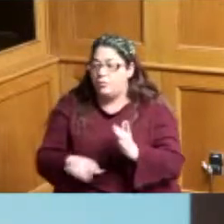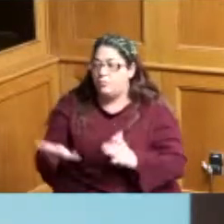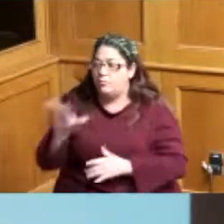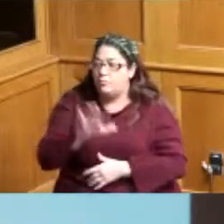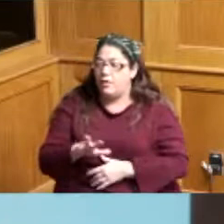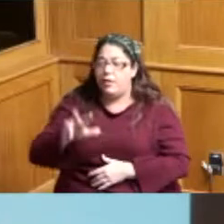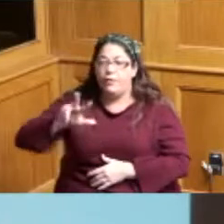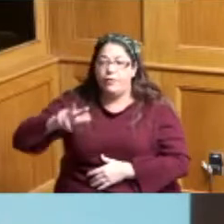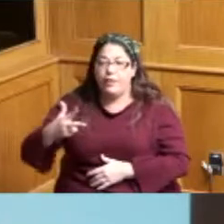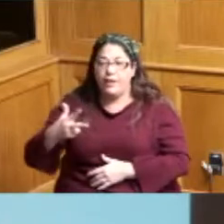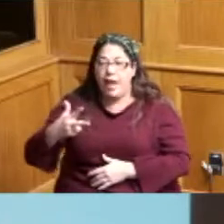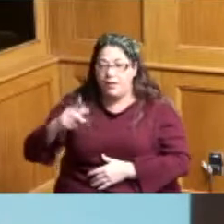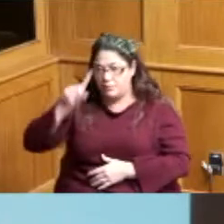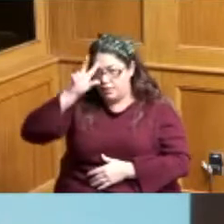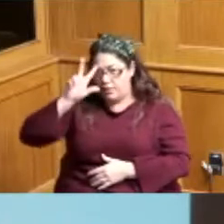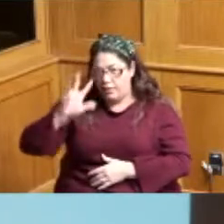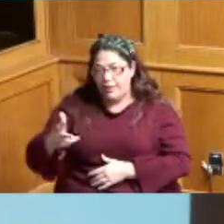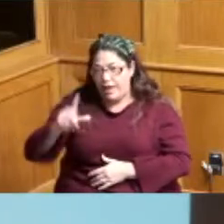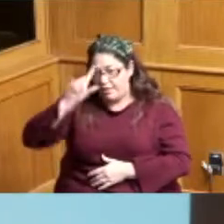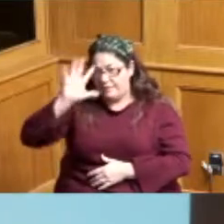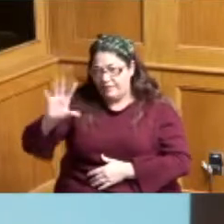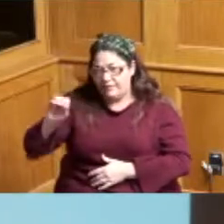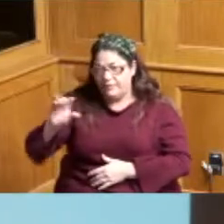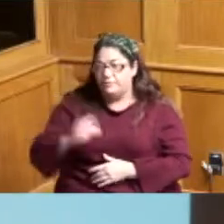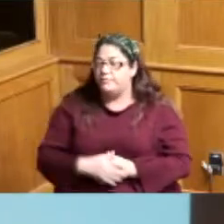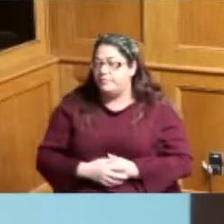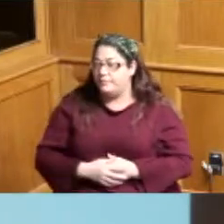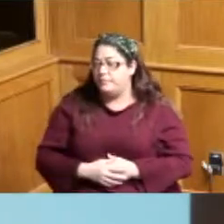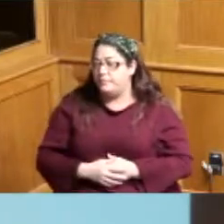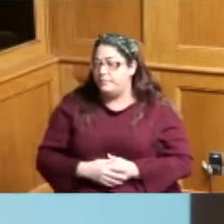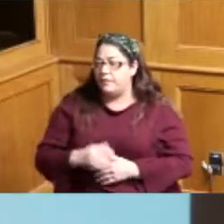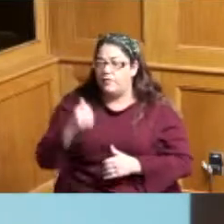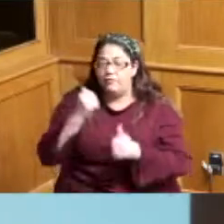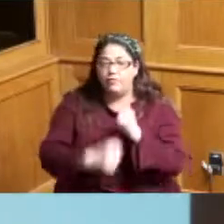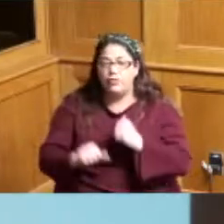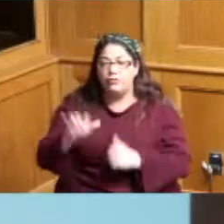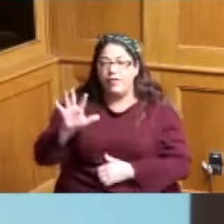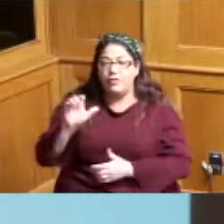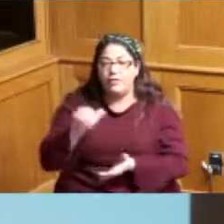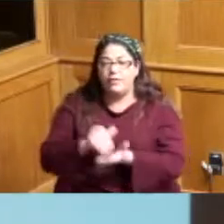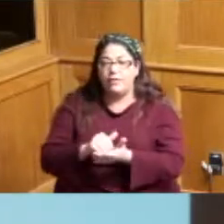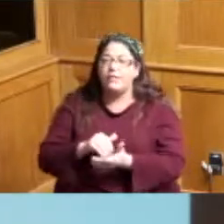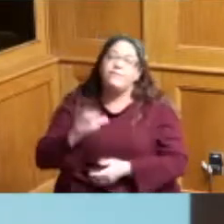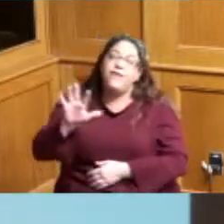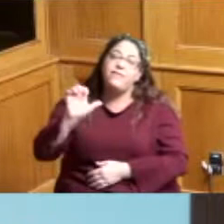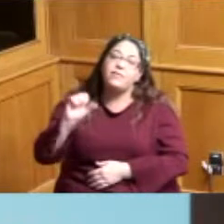3.50 now one thing it's important to note this is all based on the fiscal year 2021 numbers